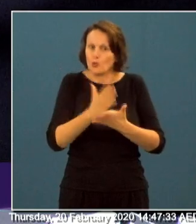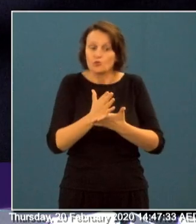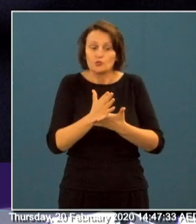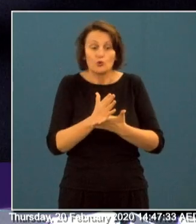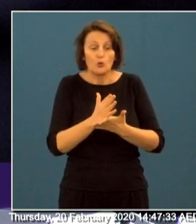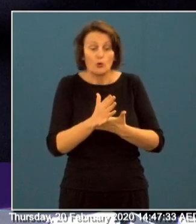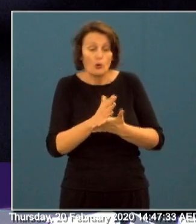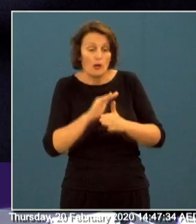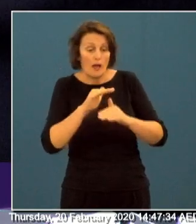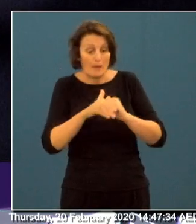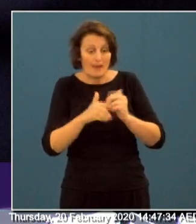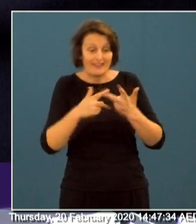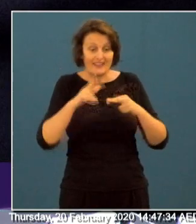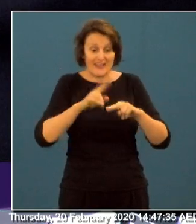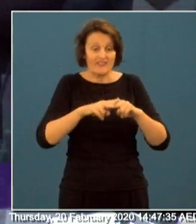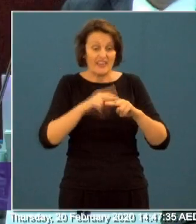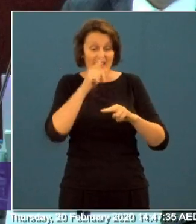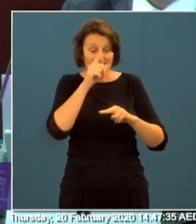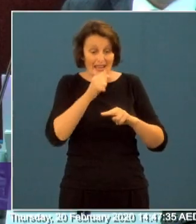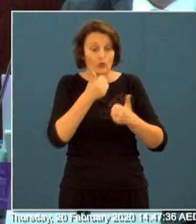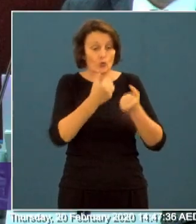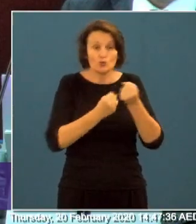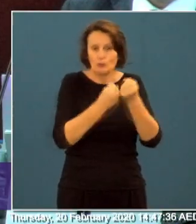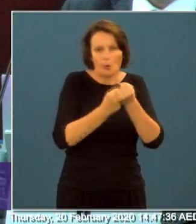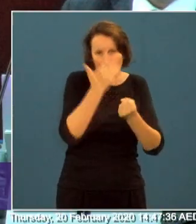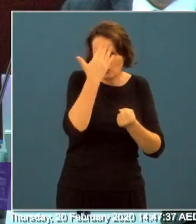for these teams. All right.